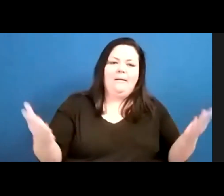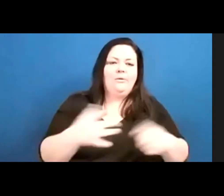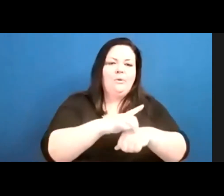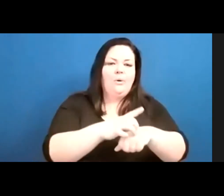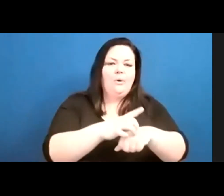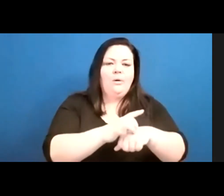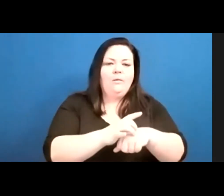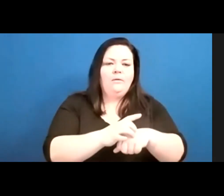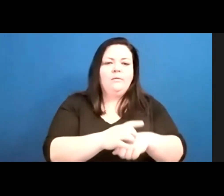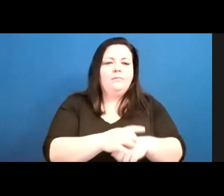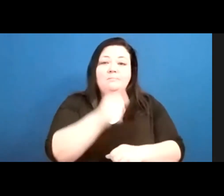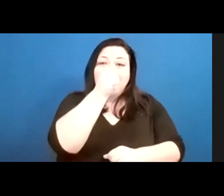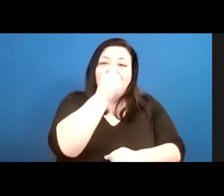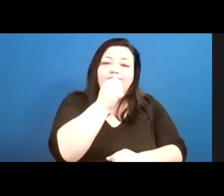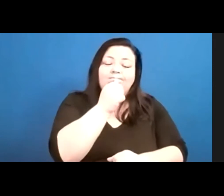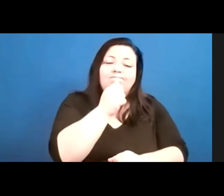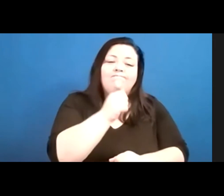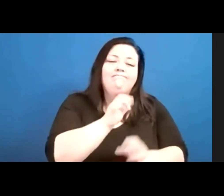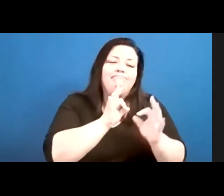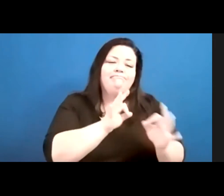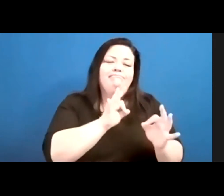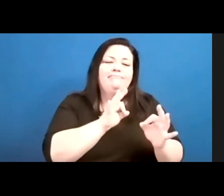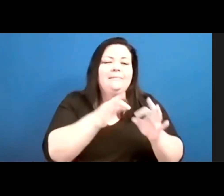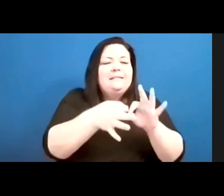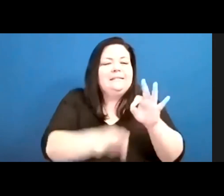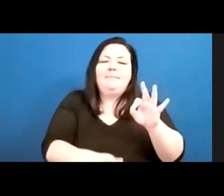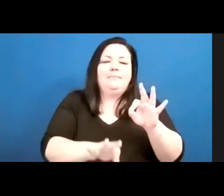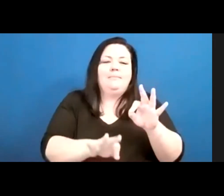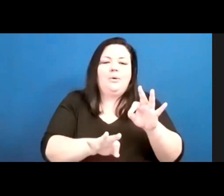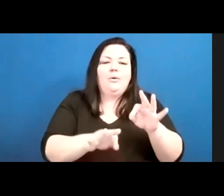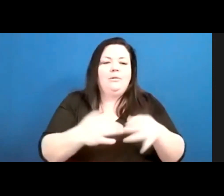of impatience. This simple thrill/ of touching ground. Thank you.